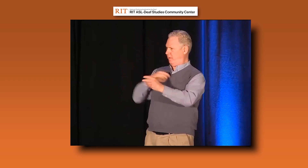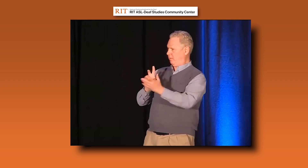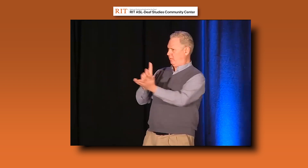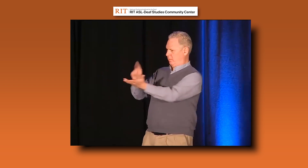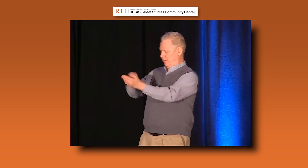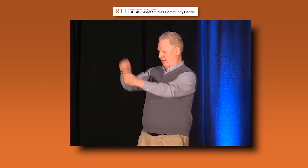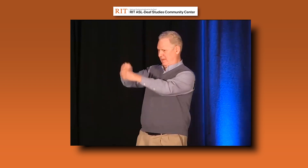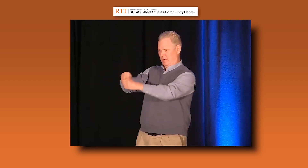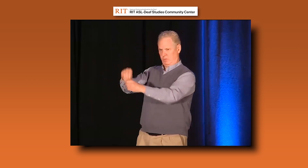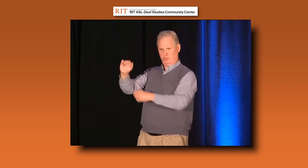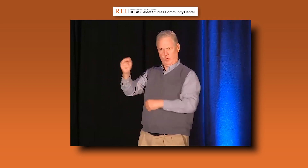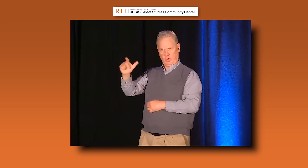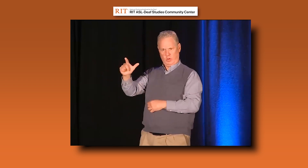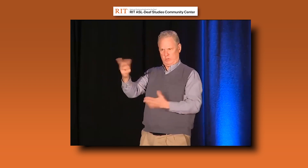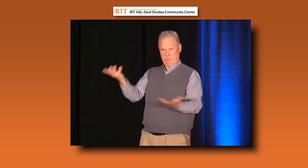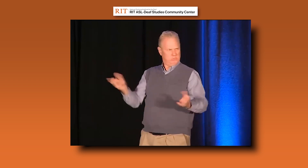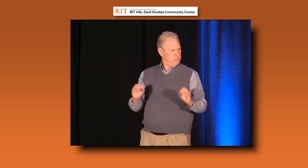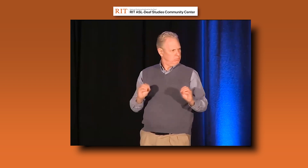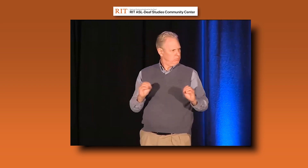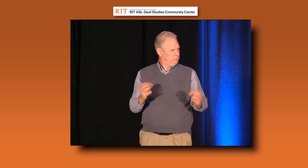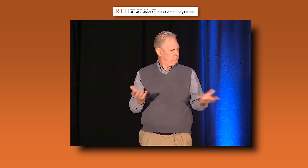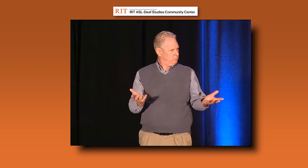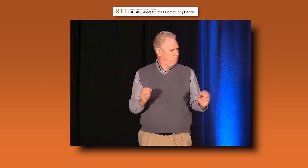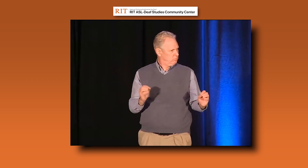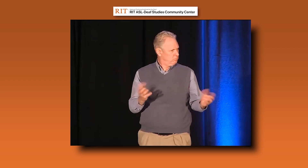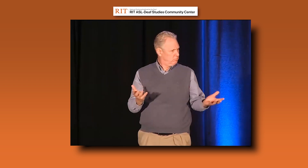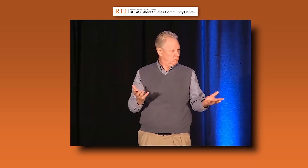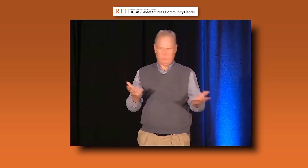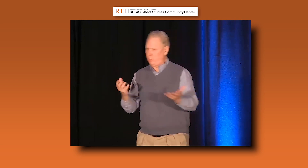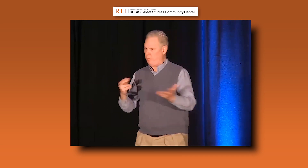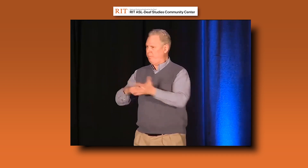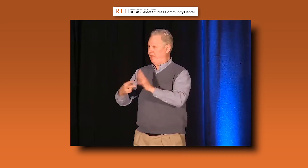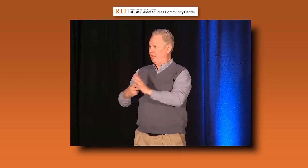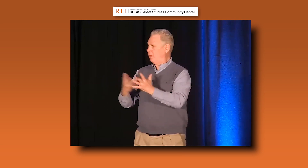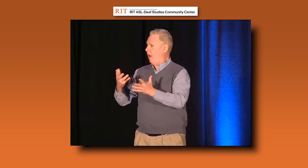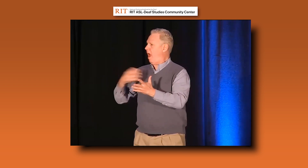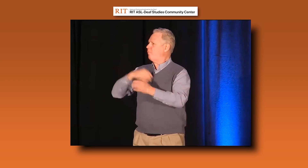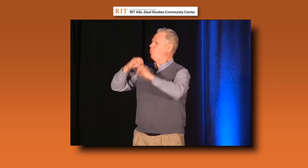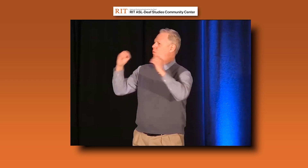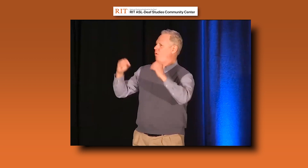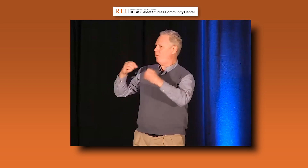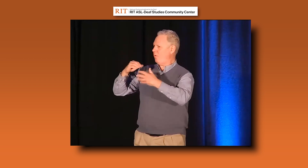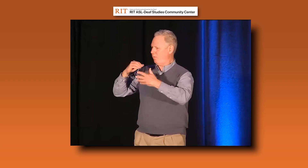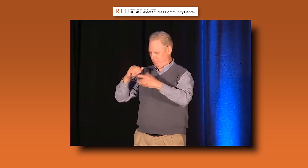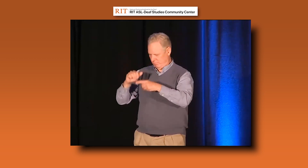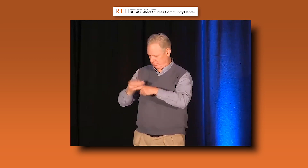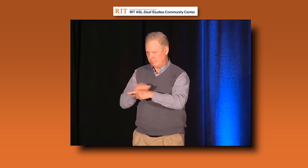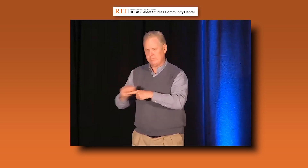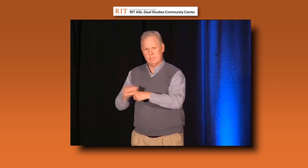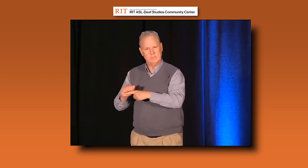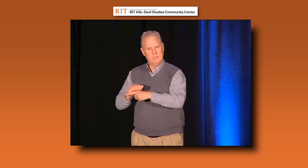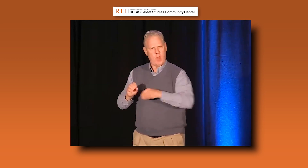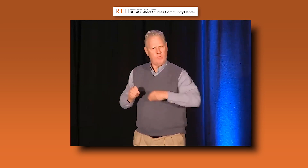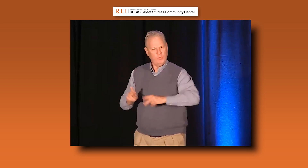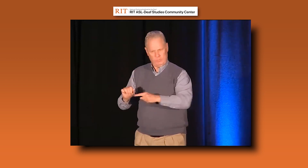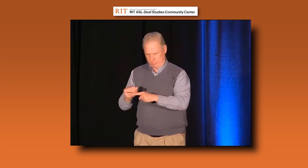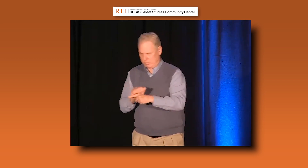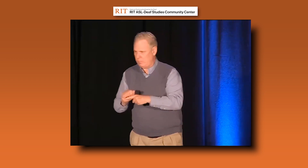How do we publish in academic ASL? There's really no way to do that, no practical opportunity.